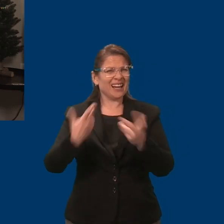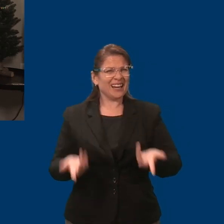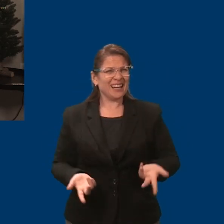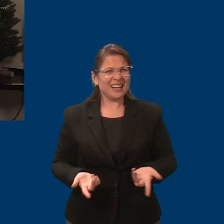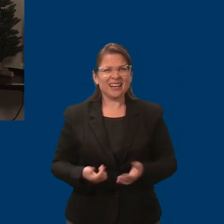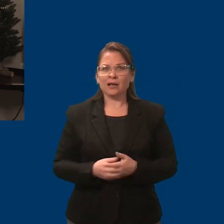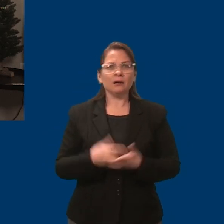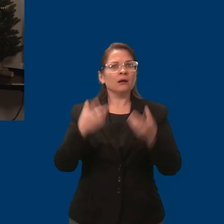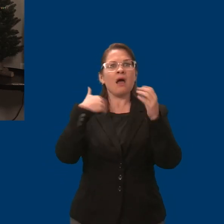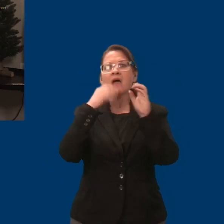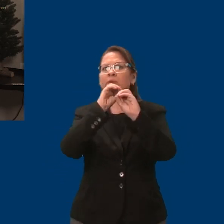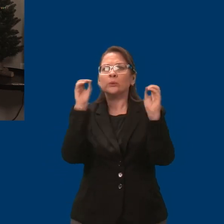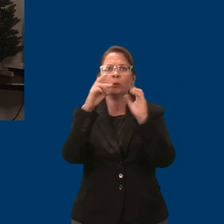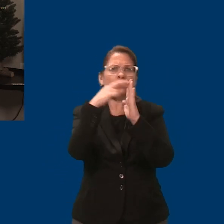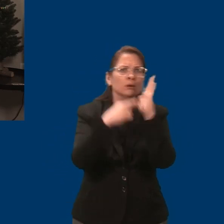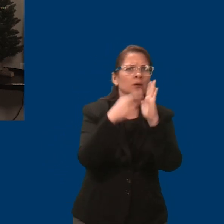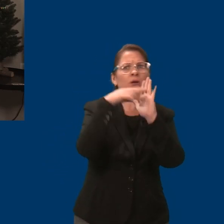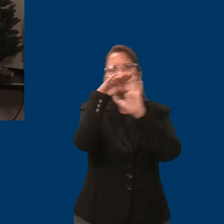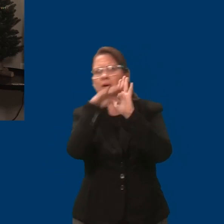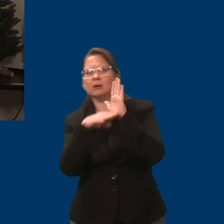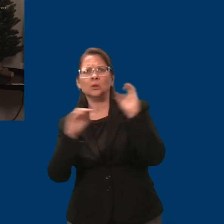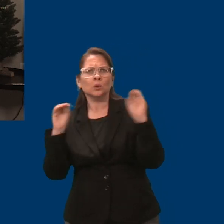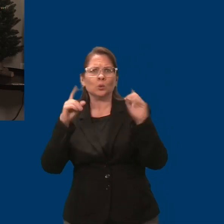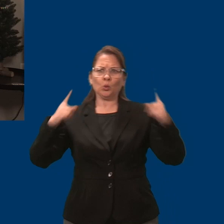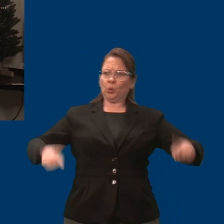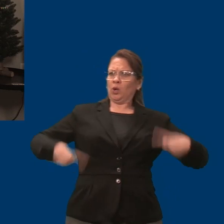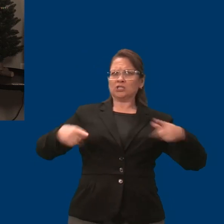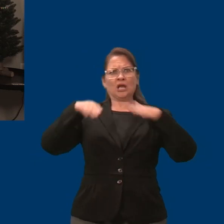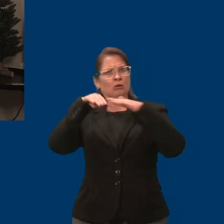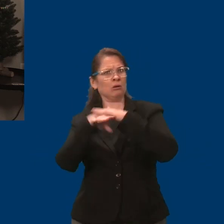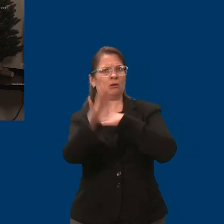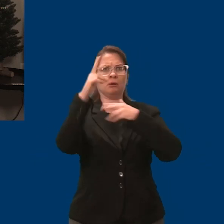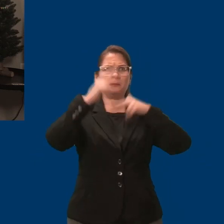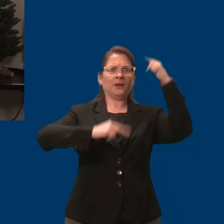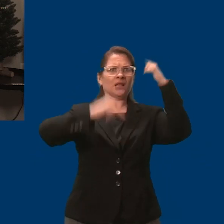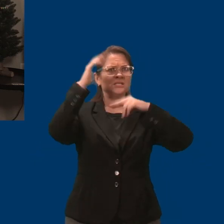As part of my search, I toured a brand-new, 98-unit building.